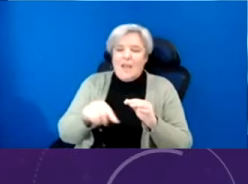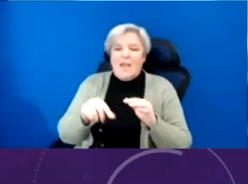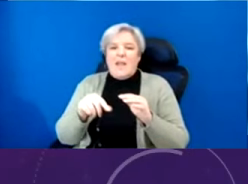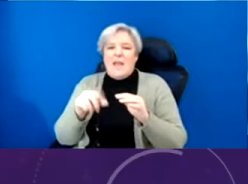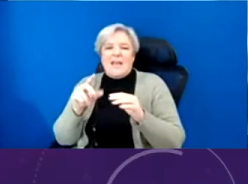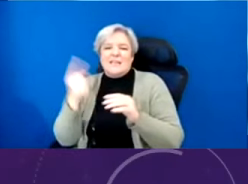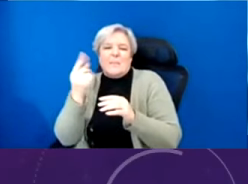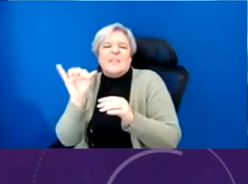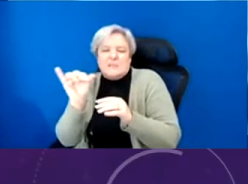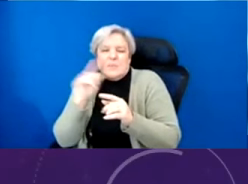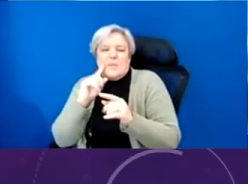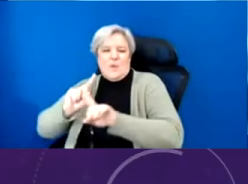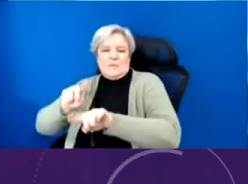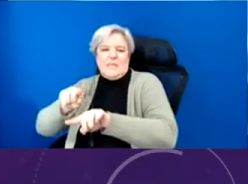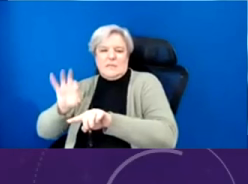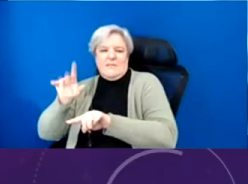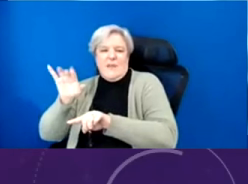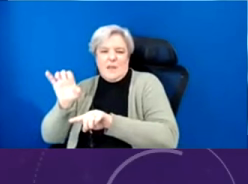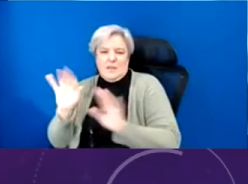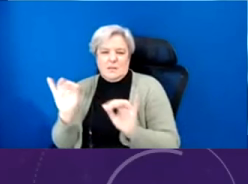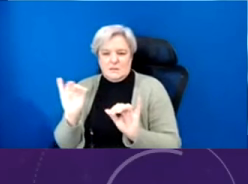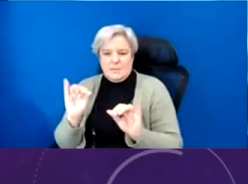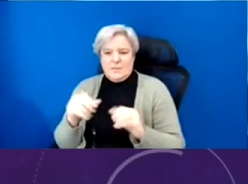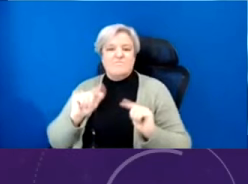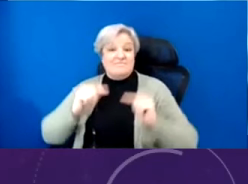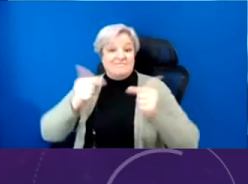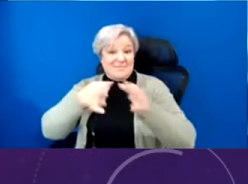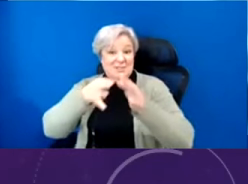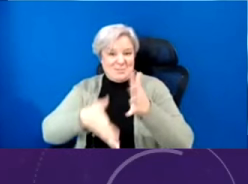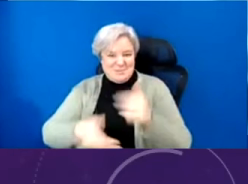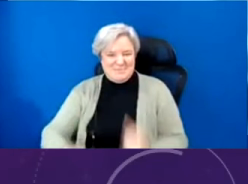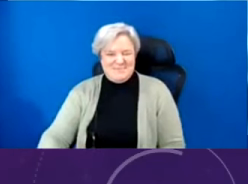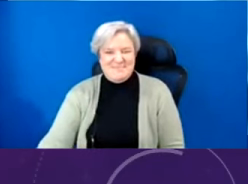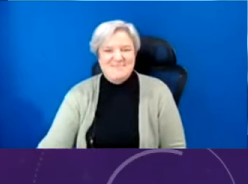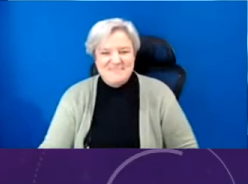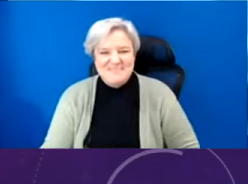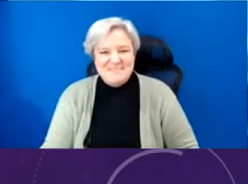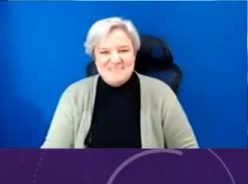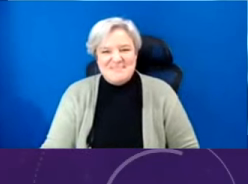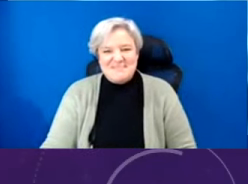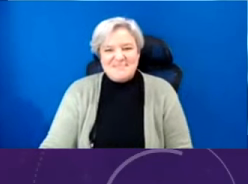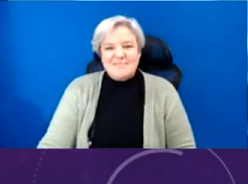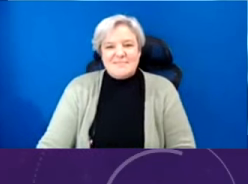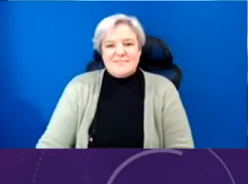similar with the attendance file and I'll show you that here in a second. Most important part is the file format part.